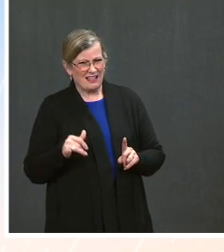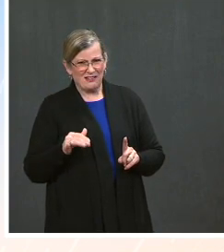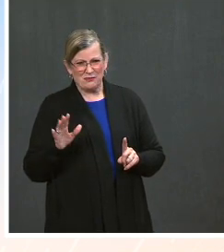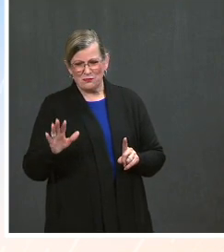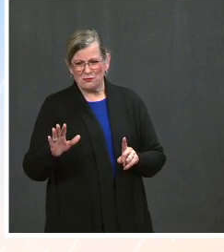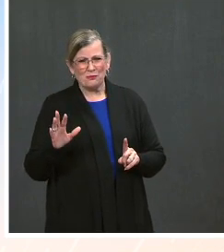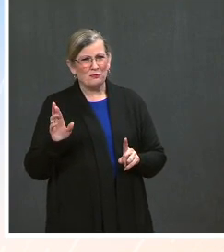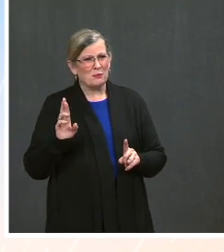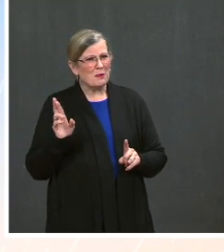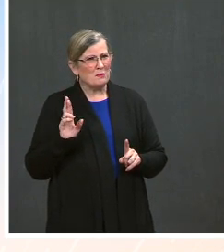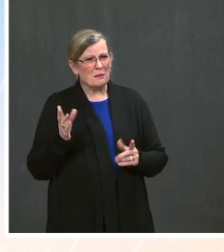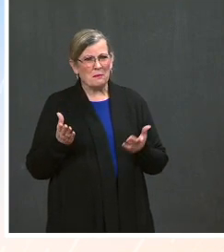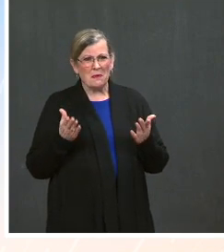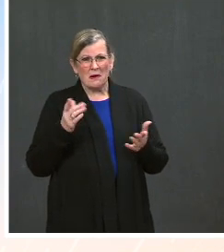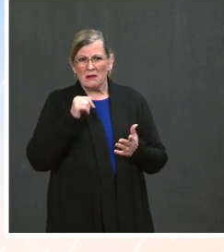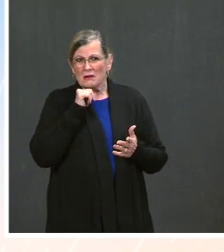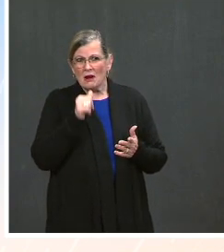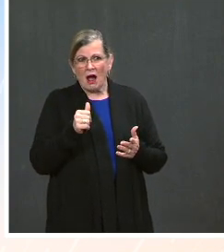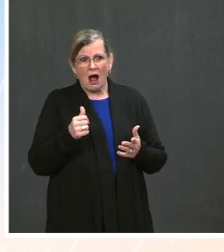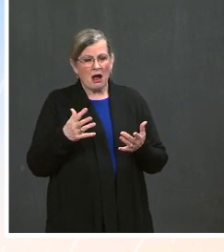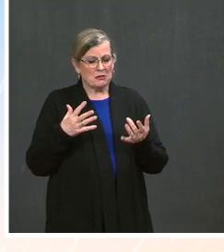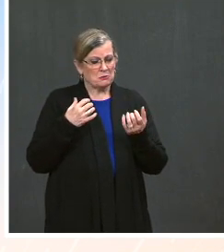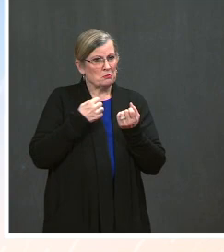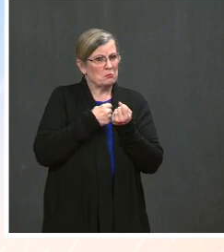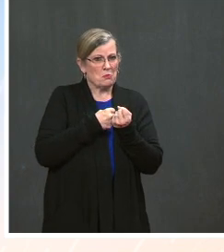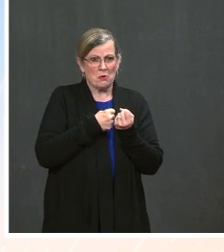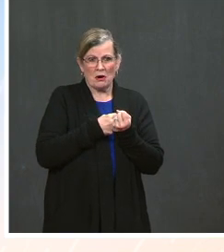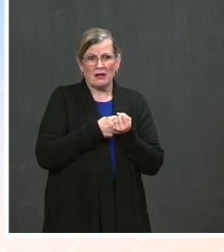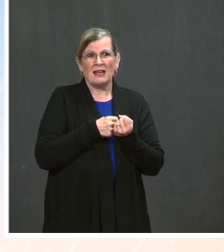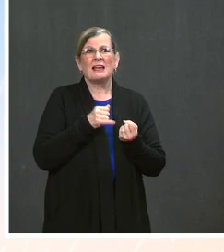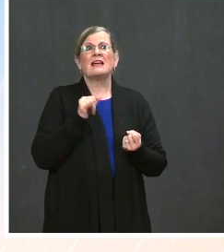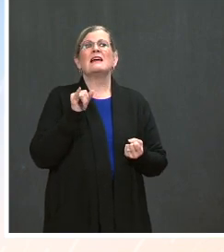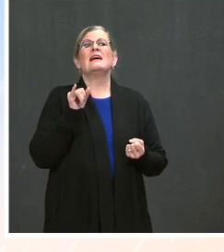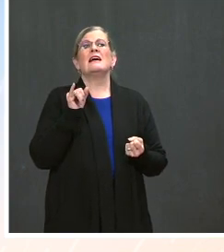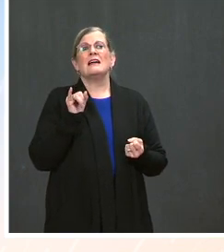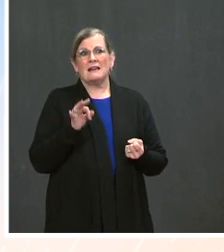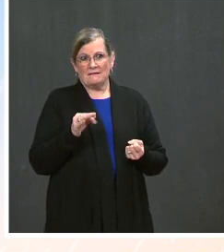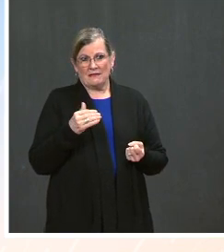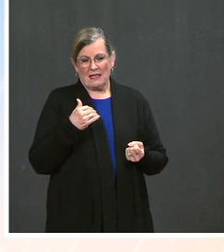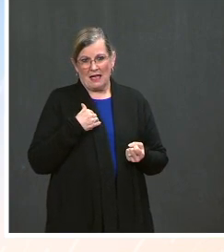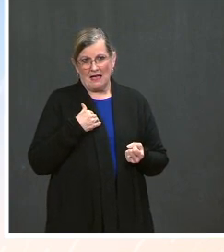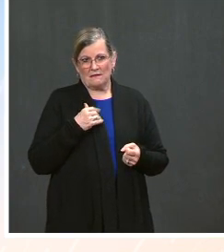that has basically a Democratic president's name on it. How do you -- how do you change that dynamic?